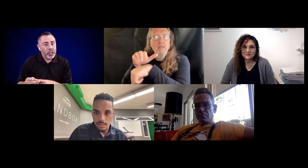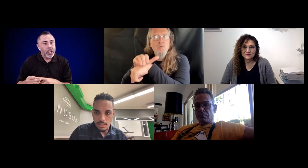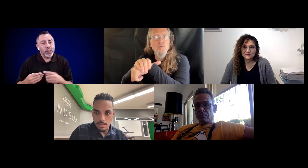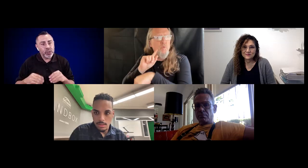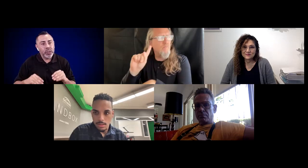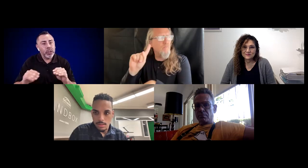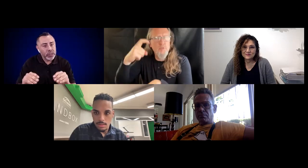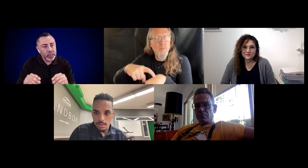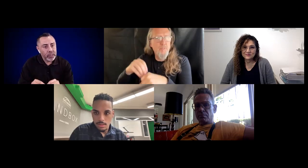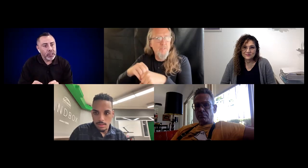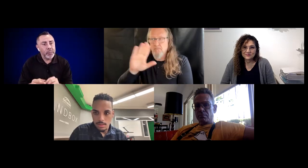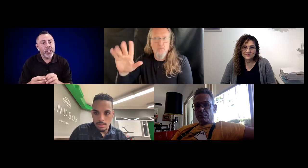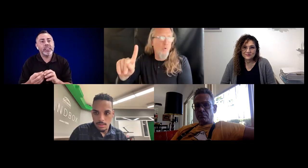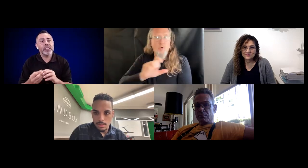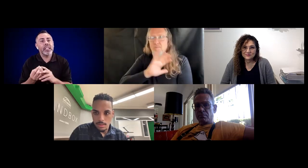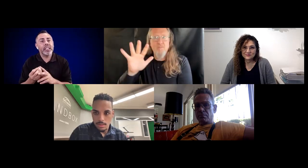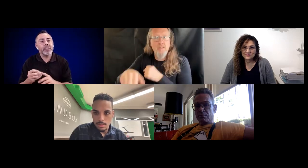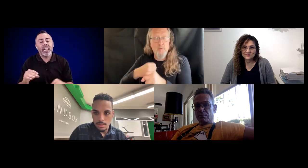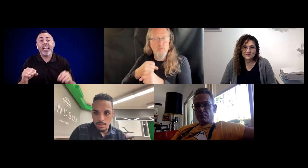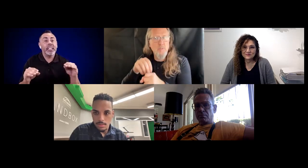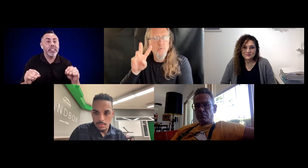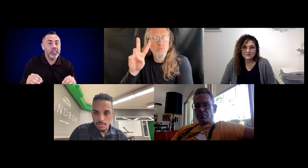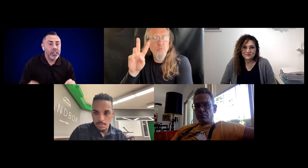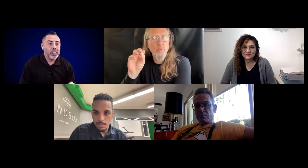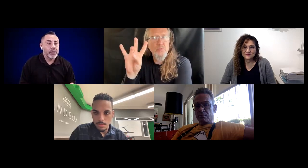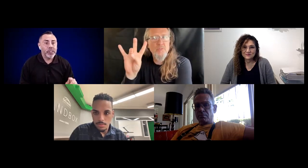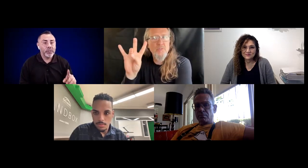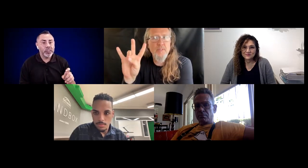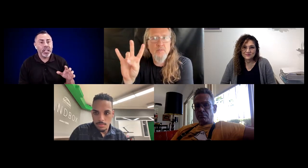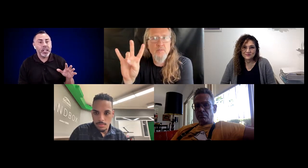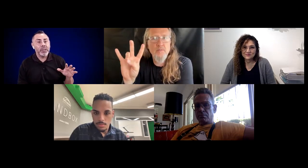Also included American sign language and English. For the first time in 2,007.